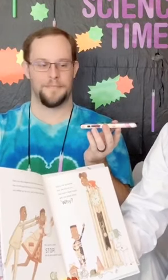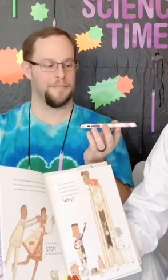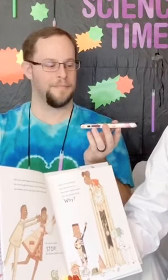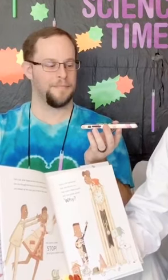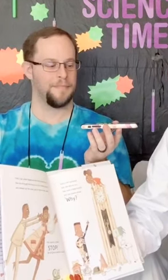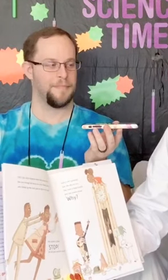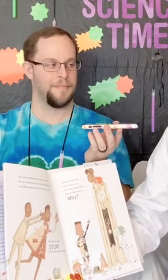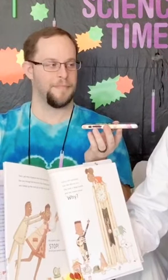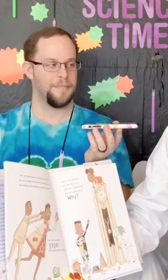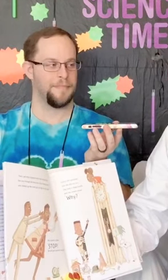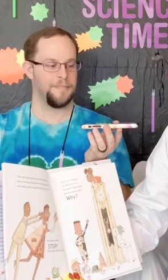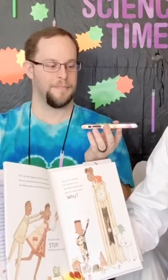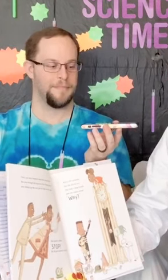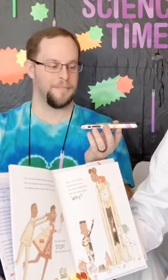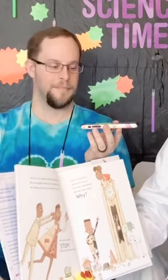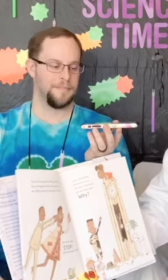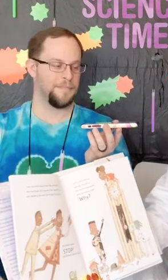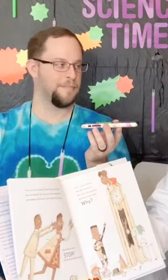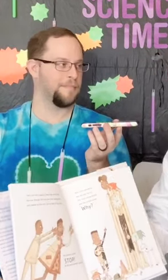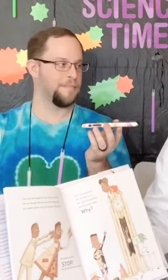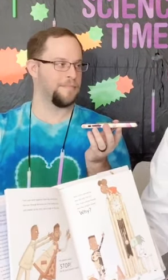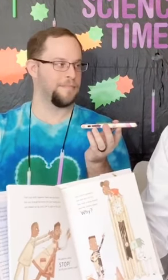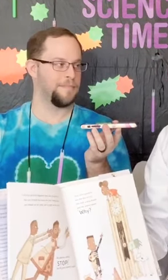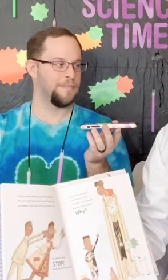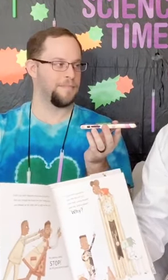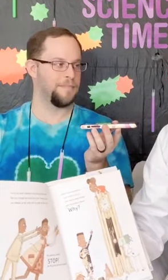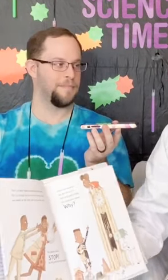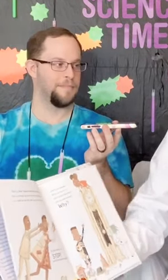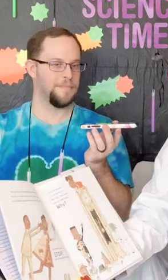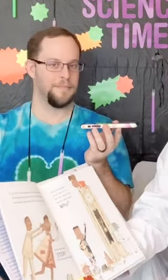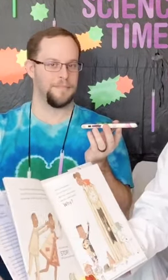And climbed up the clock just as high as she could,